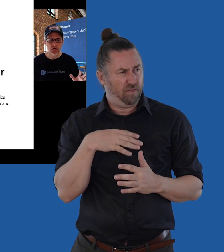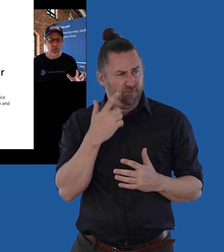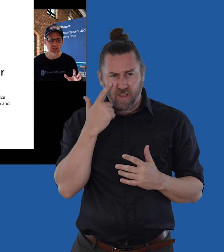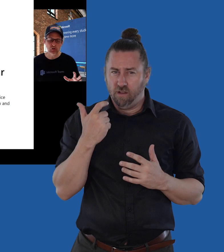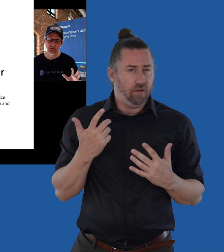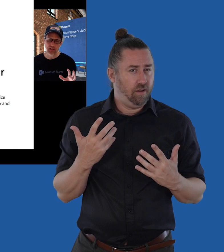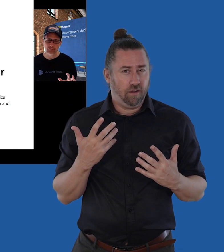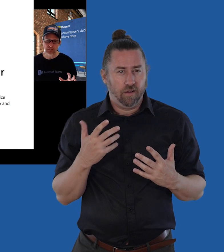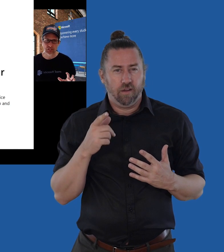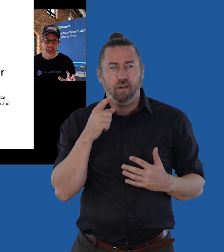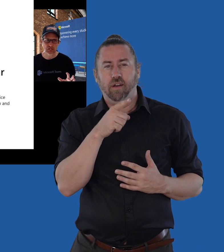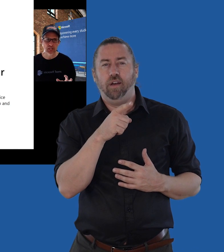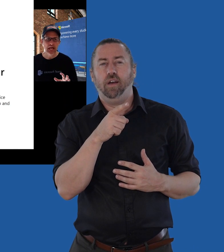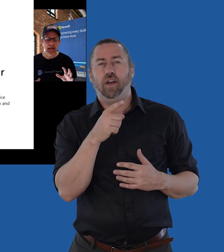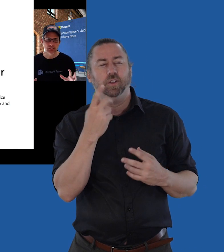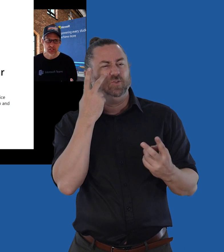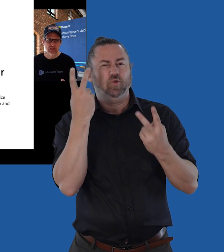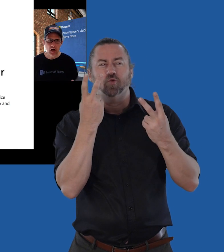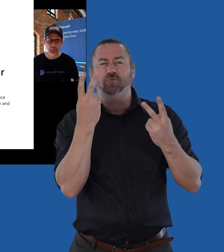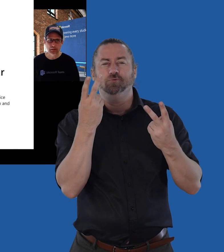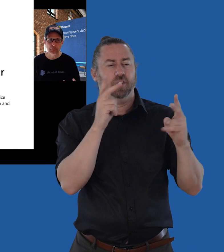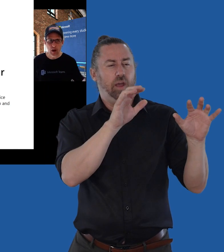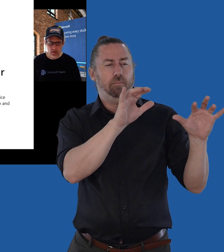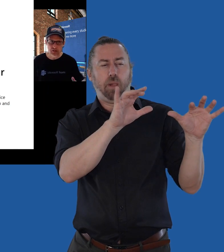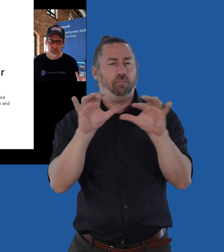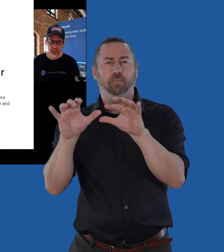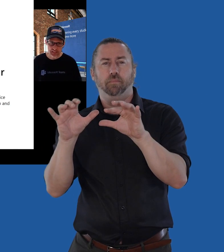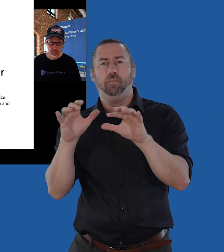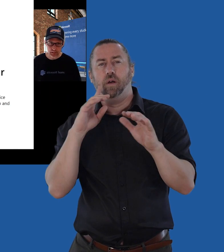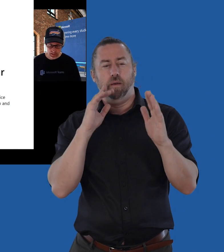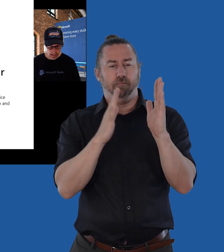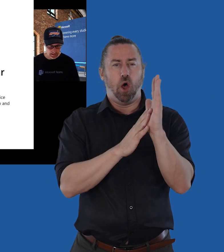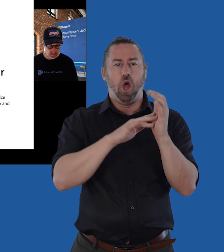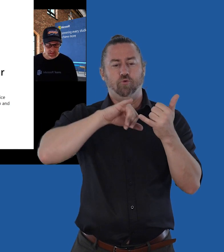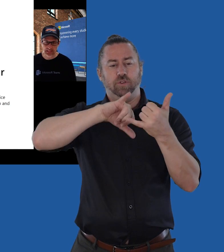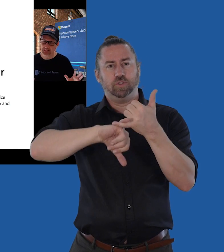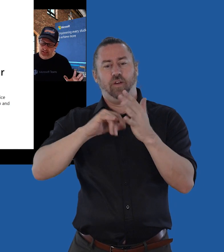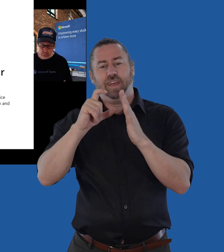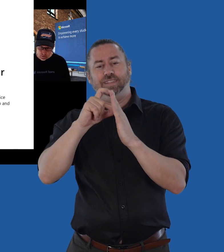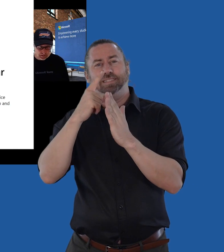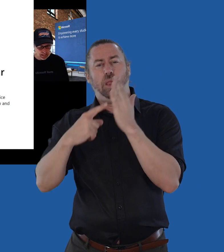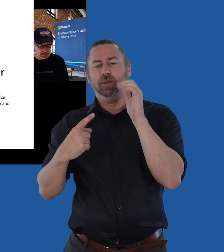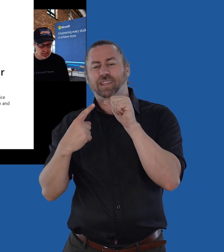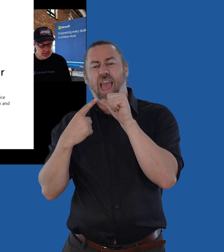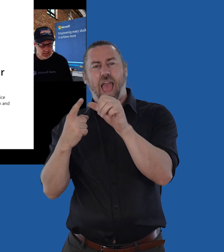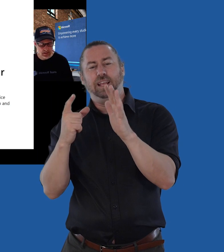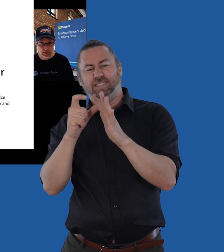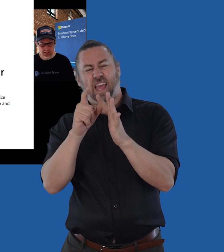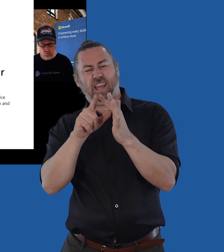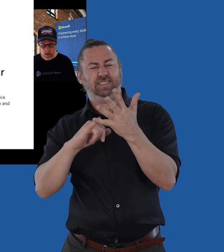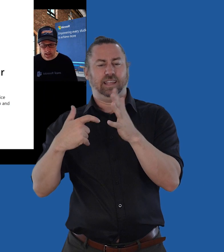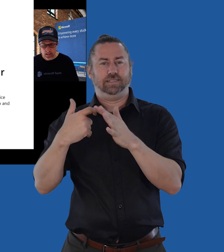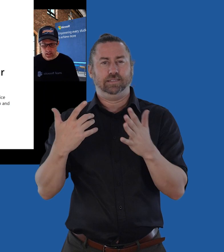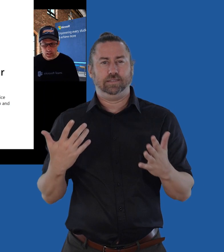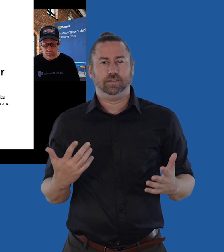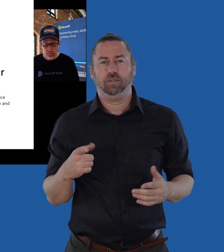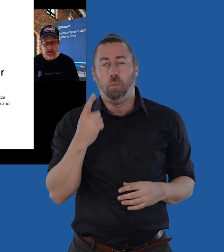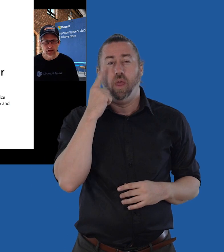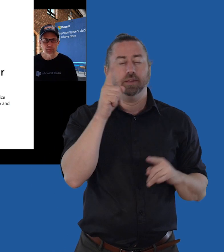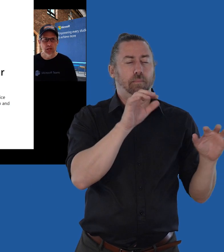just go into your favorite search engine, and just type in Microsoft Disability Answer Desk. That's probably the easiest, and best way to find it.